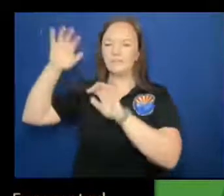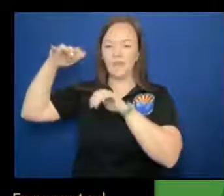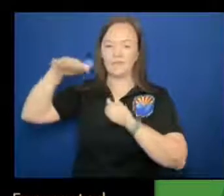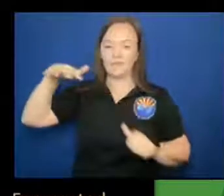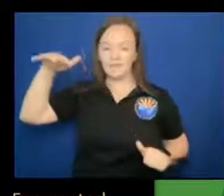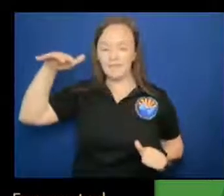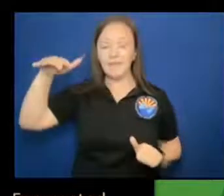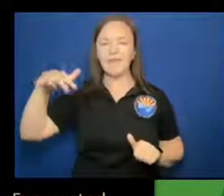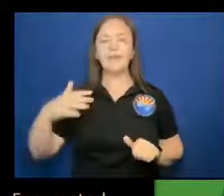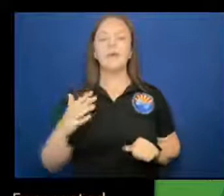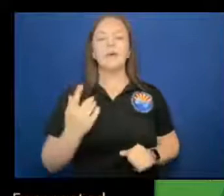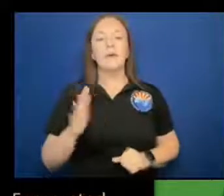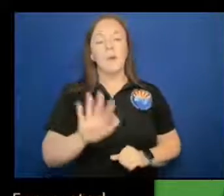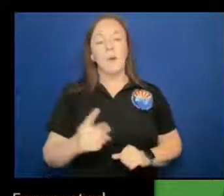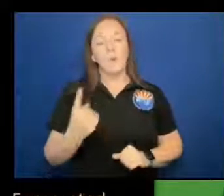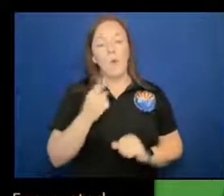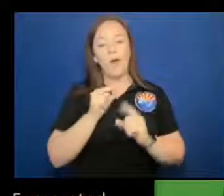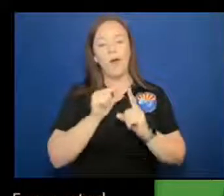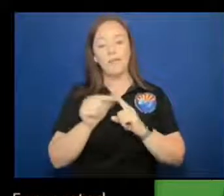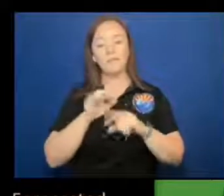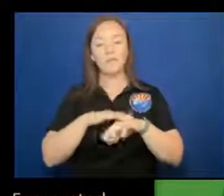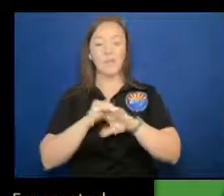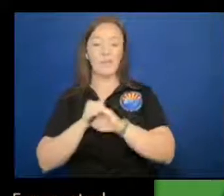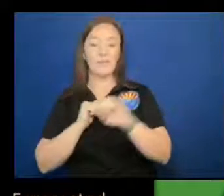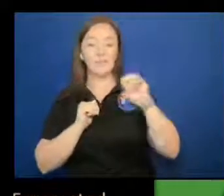SHOWERS AND THUNDERSTORMS POPPING UP THIS AFTERNOON AND